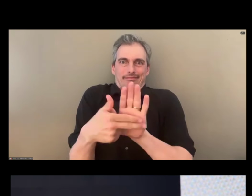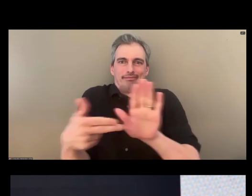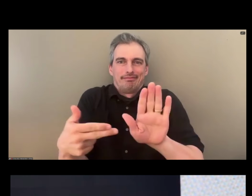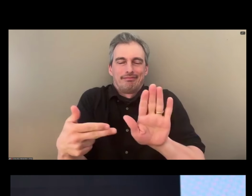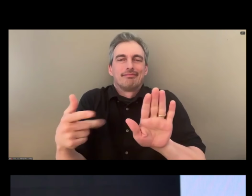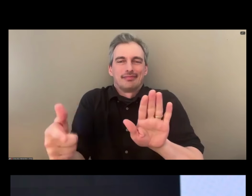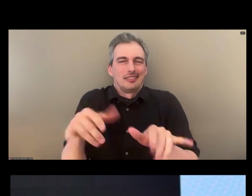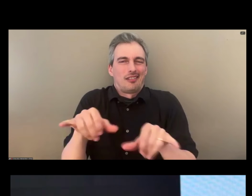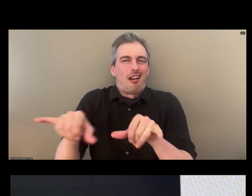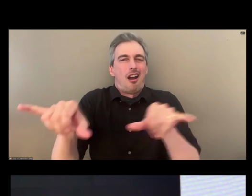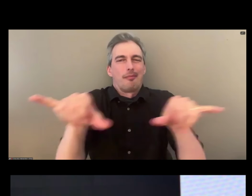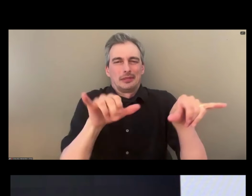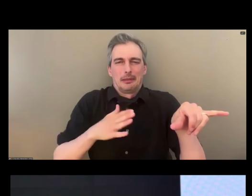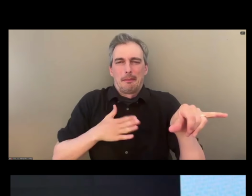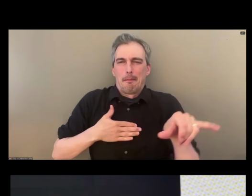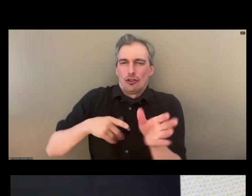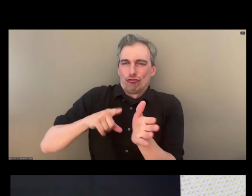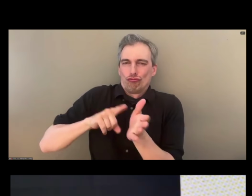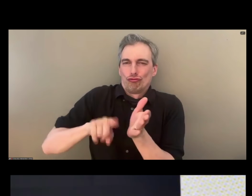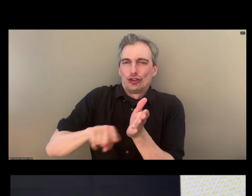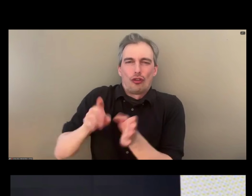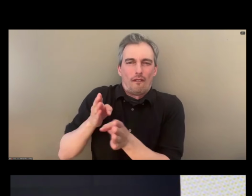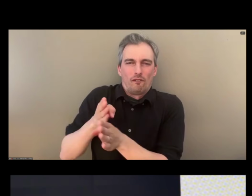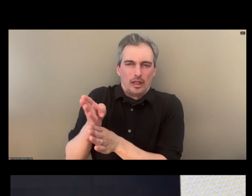Okay. Then... Talk about audio engineering.